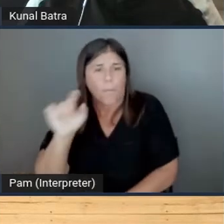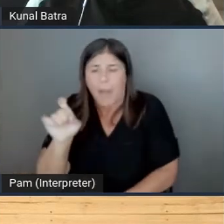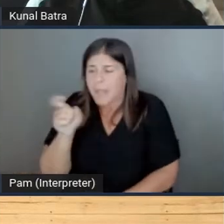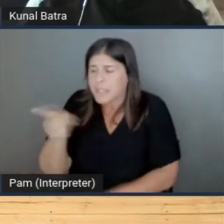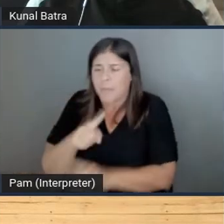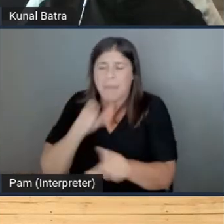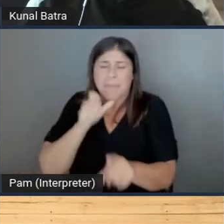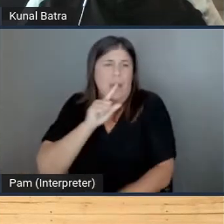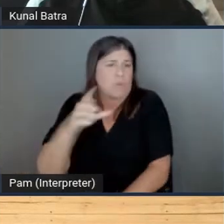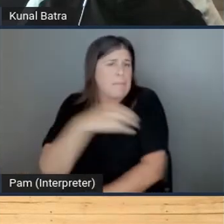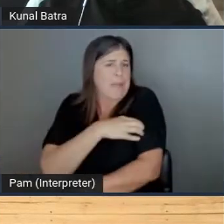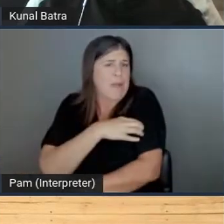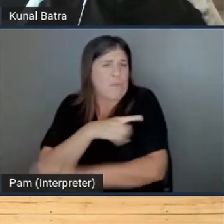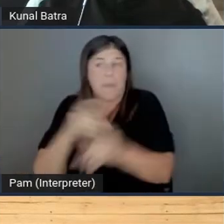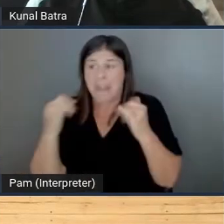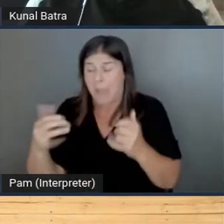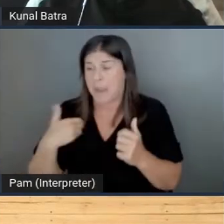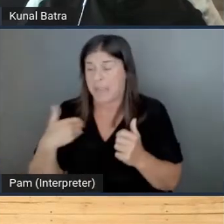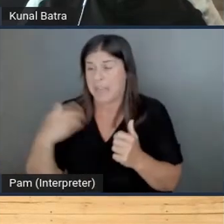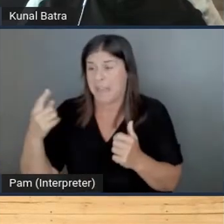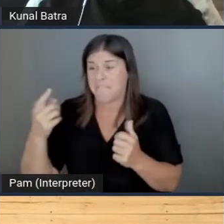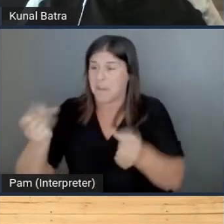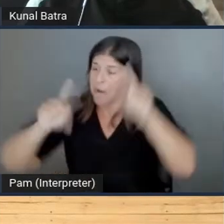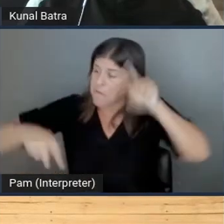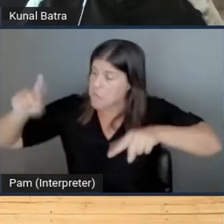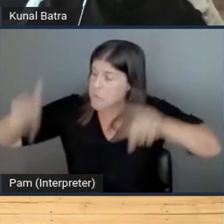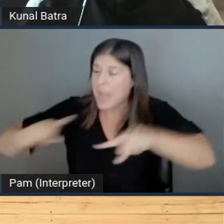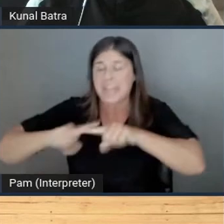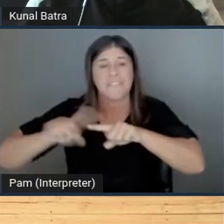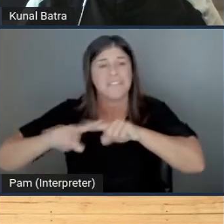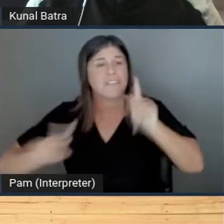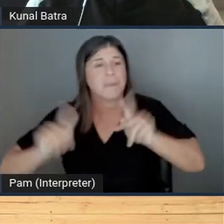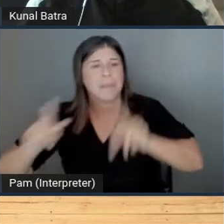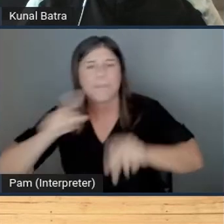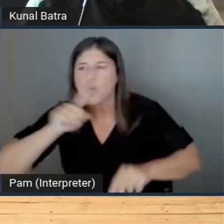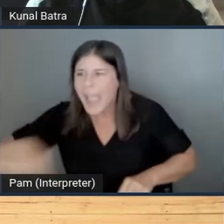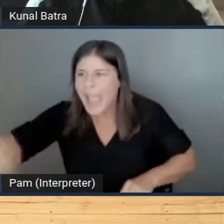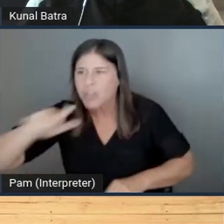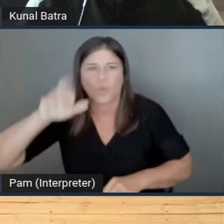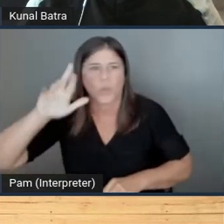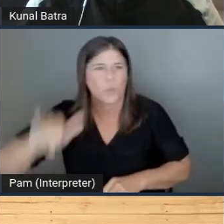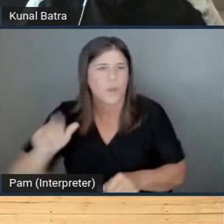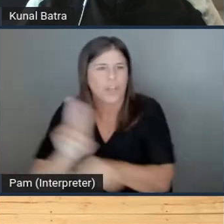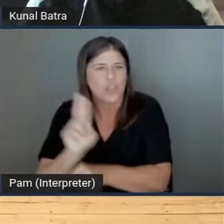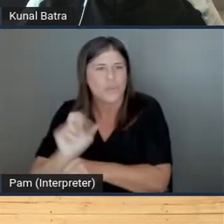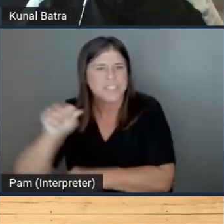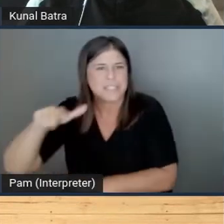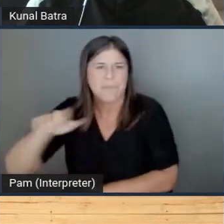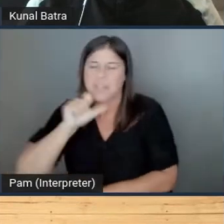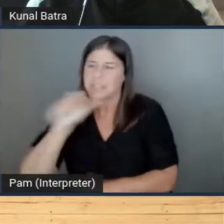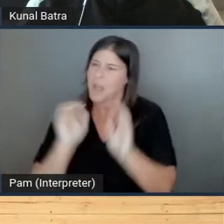but now, I can have a variety of different people actually querying the data through SPICE without overloading that single box